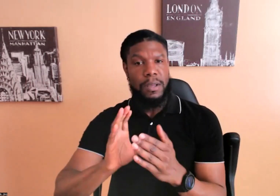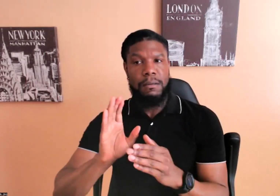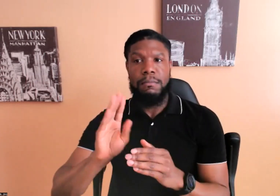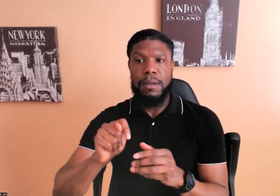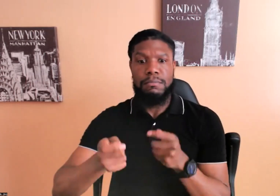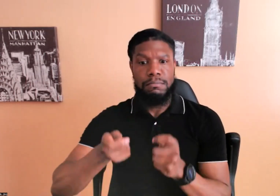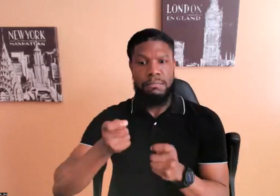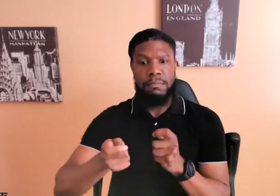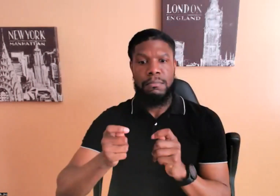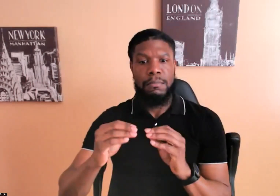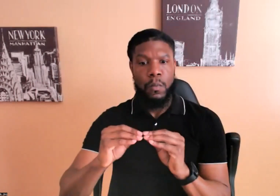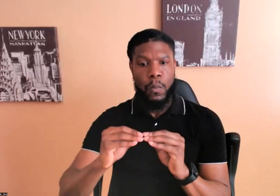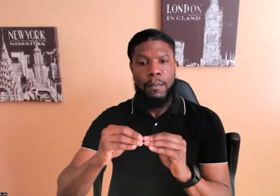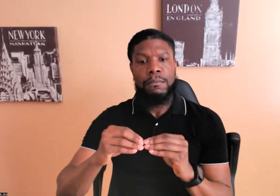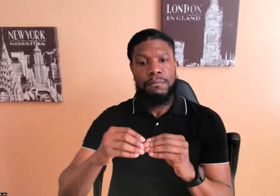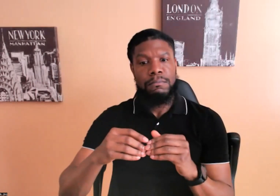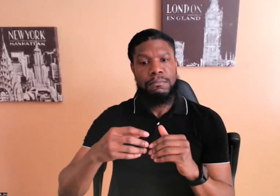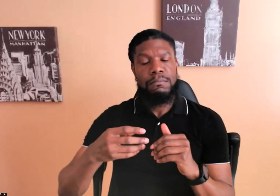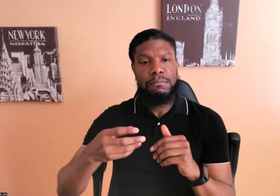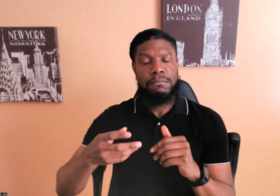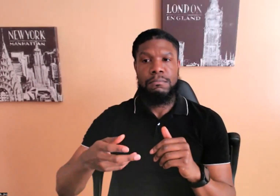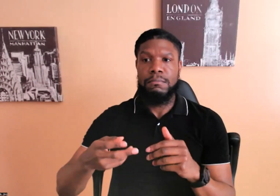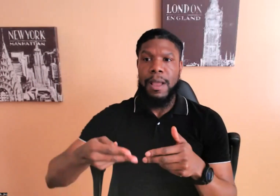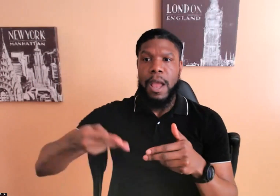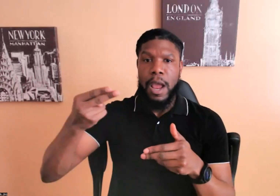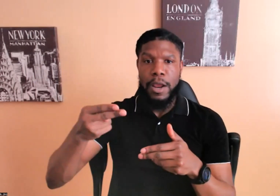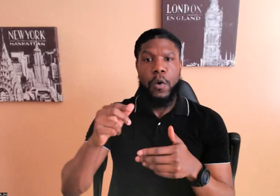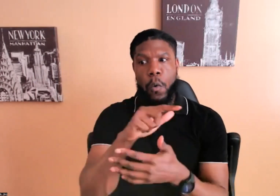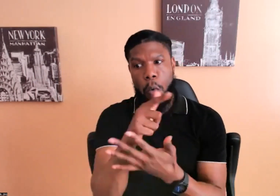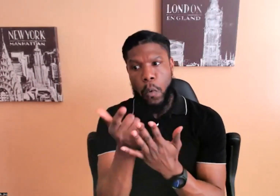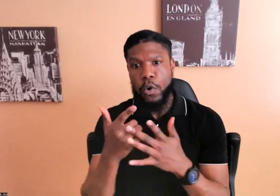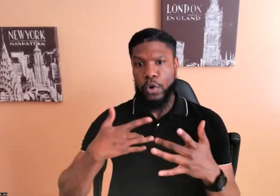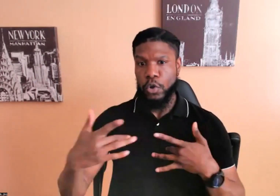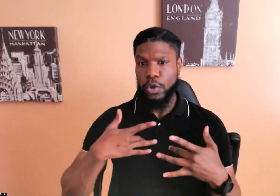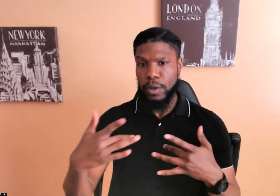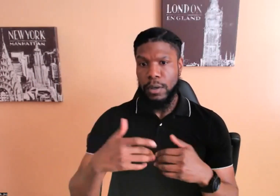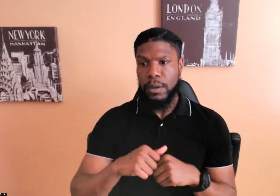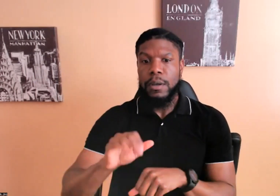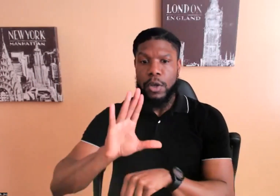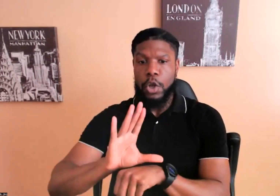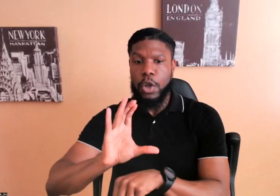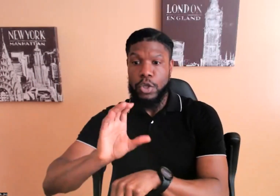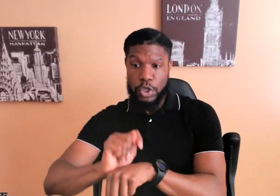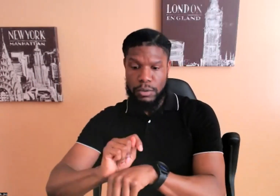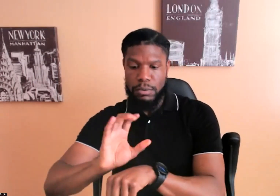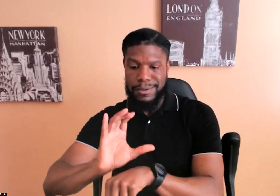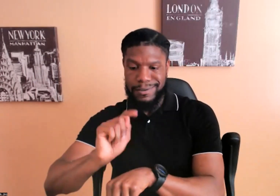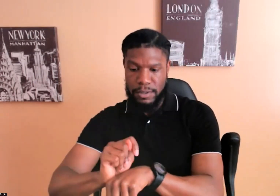exploring a little bit. Because it's not that the consultants didn't address lower order concerns.